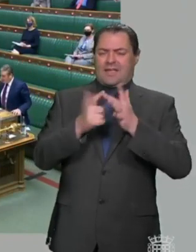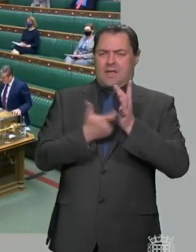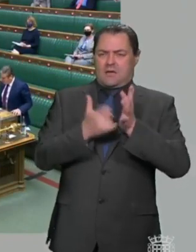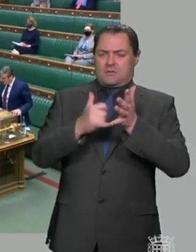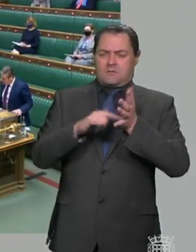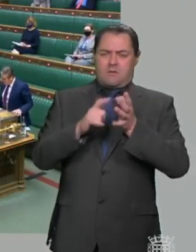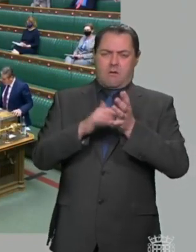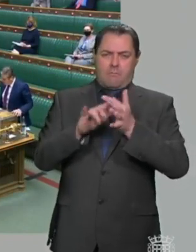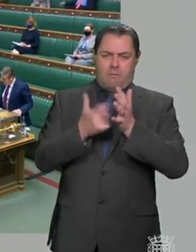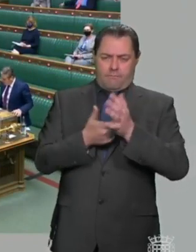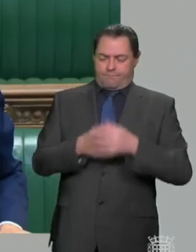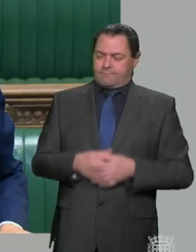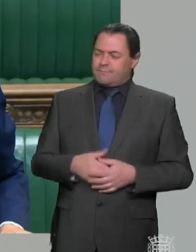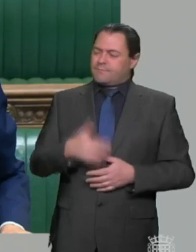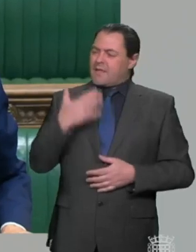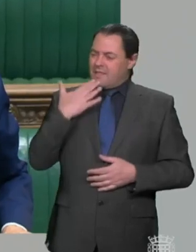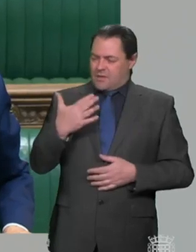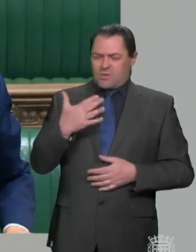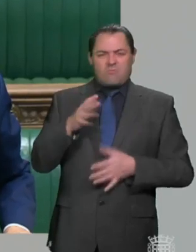May I join the Prime Minister in his comments about Hillsborough and Mike Weatherley?